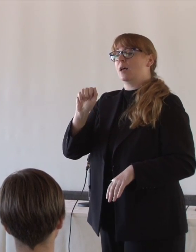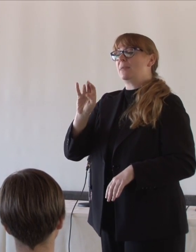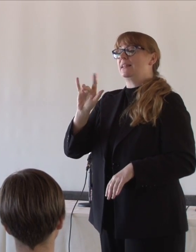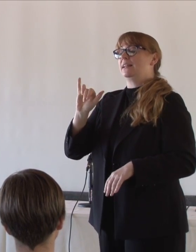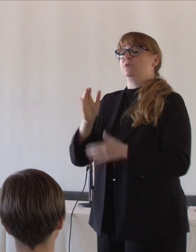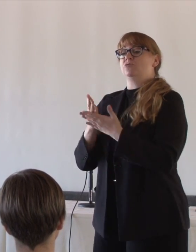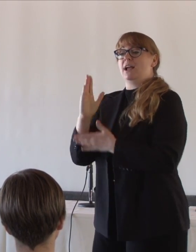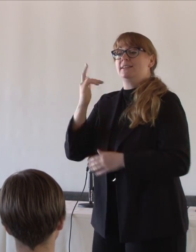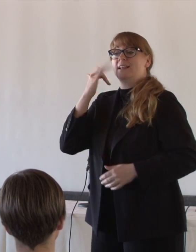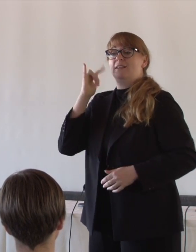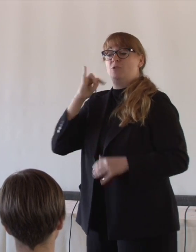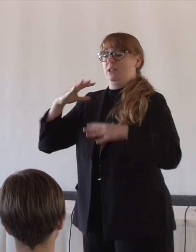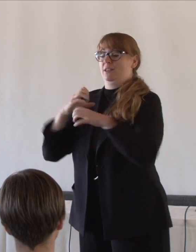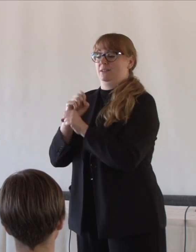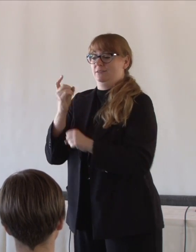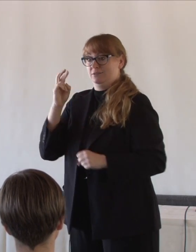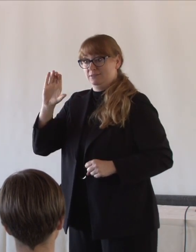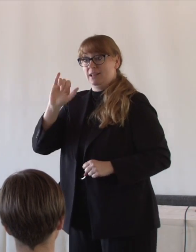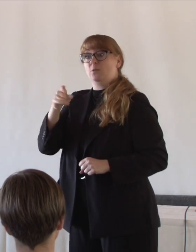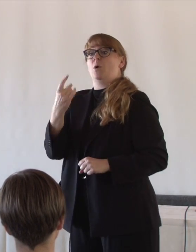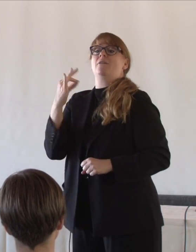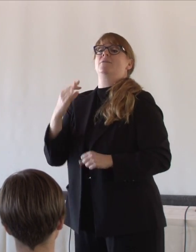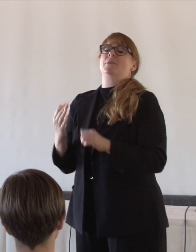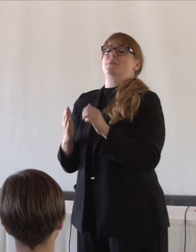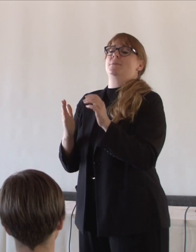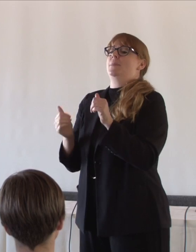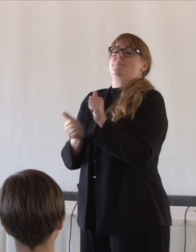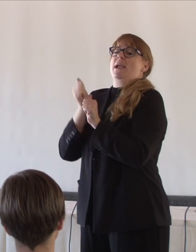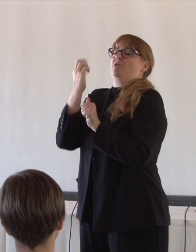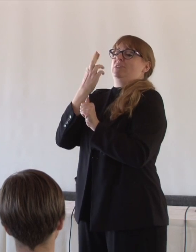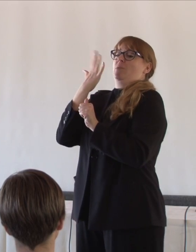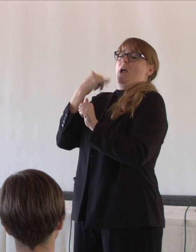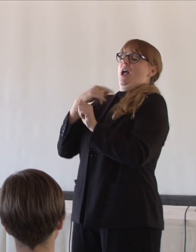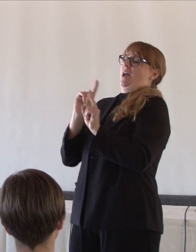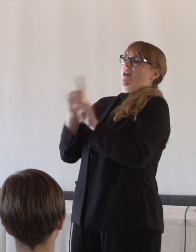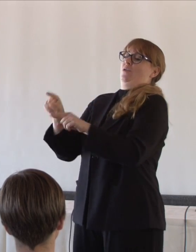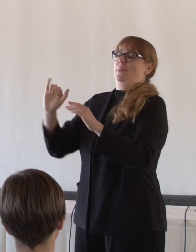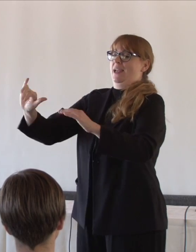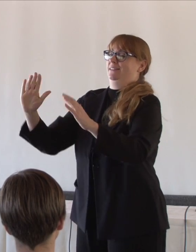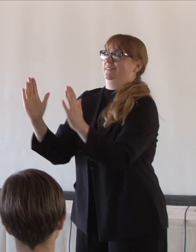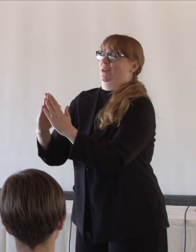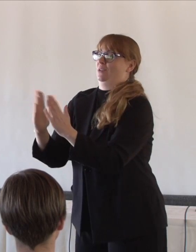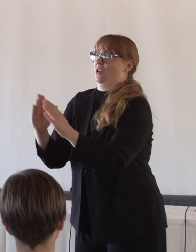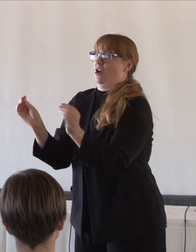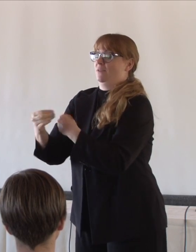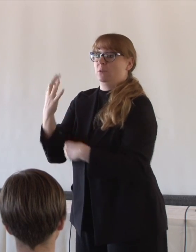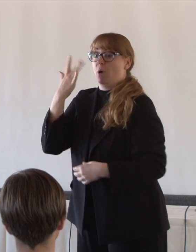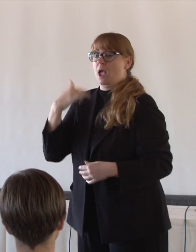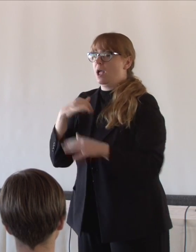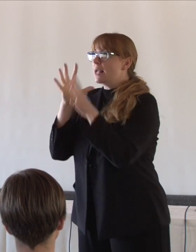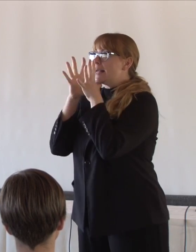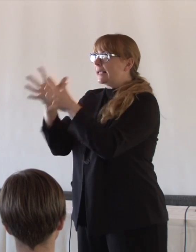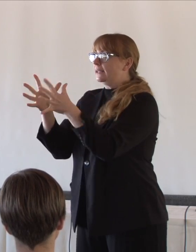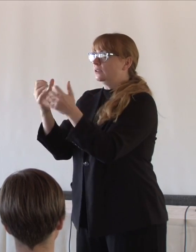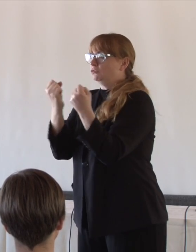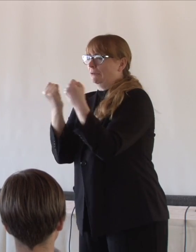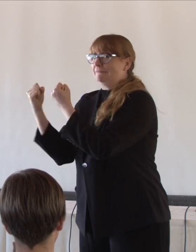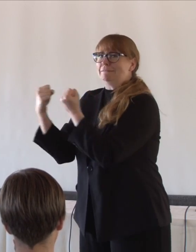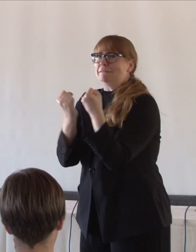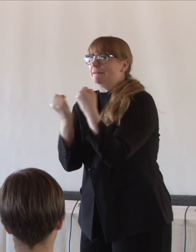Disability Rights California. And she was one of the main reasons that I even visited my downtown office because I hate